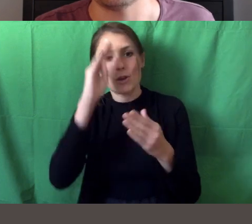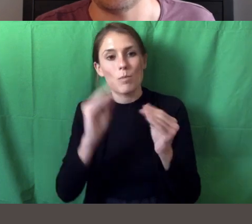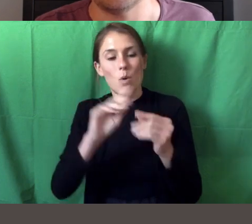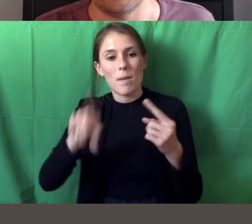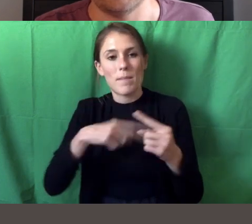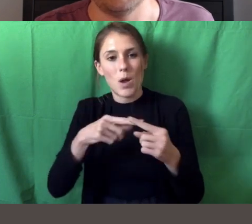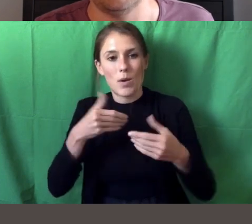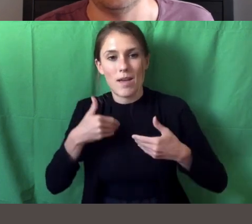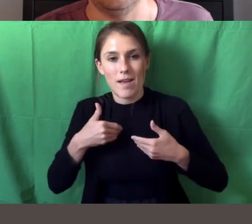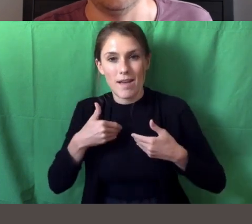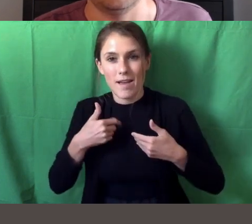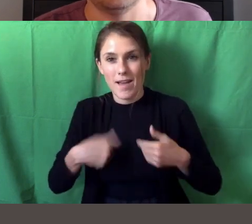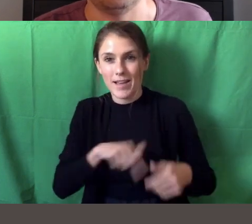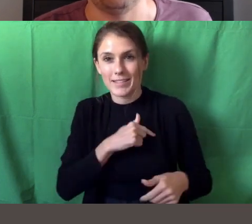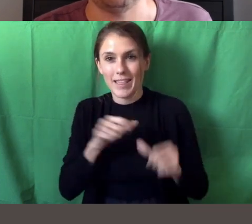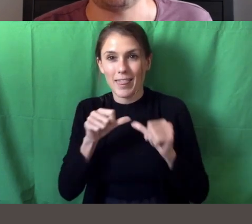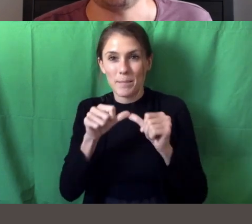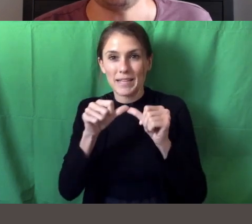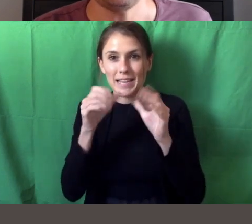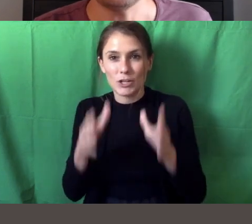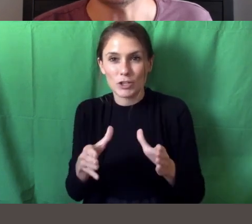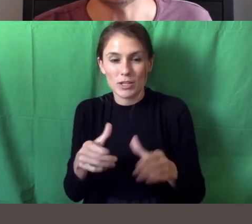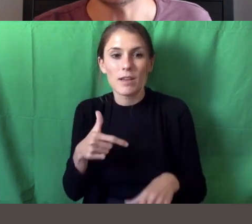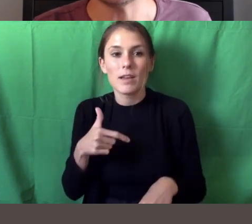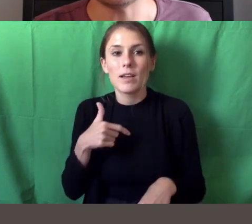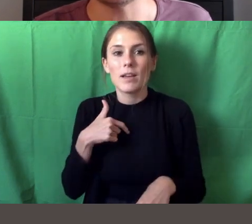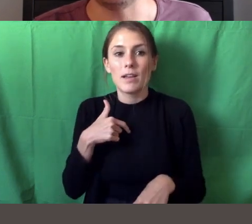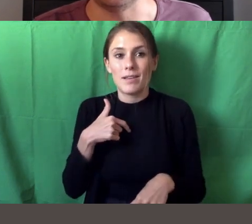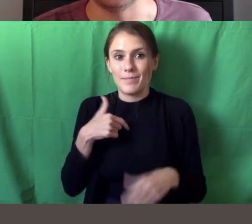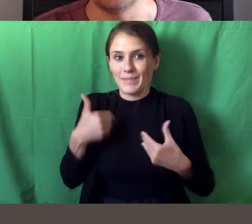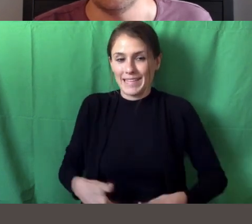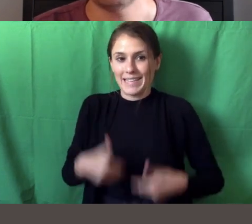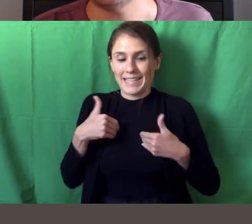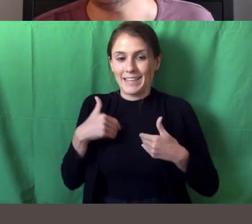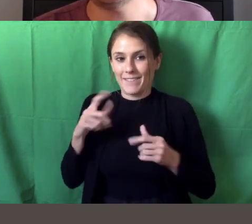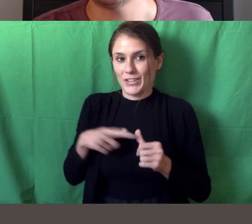most important. You will learn more about us, the maintainers.